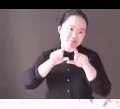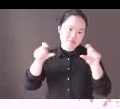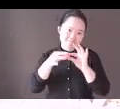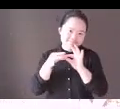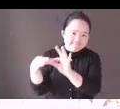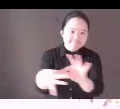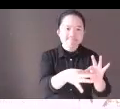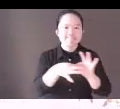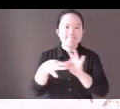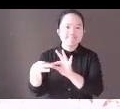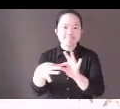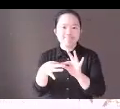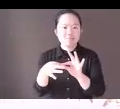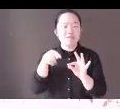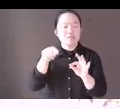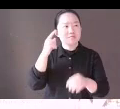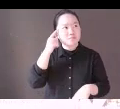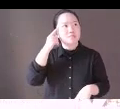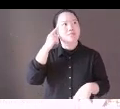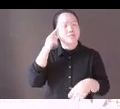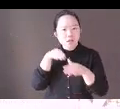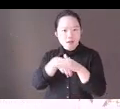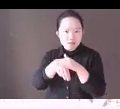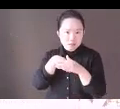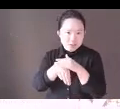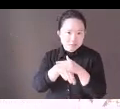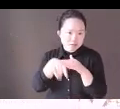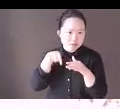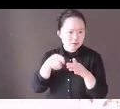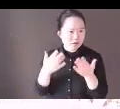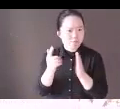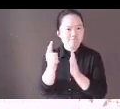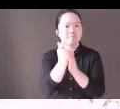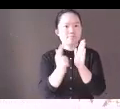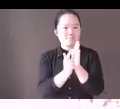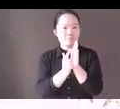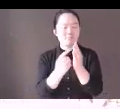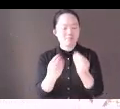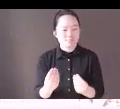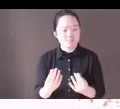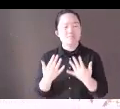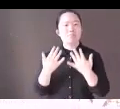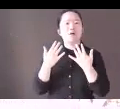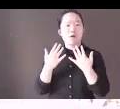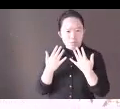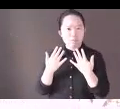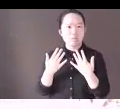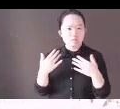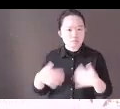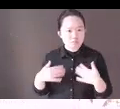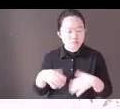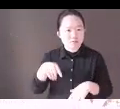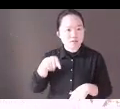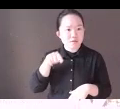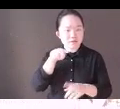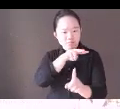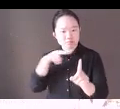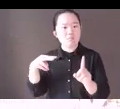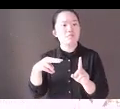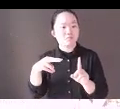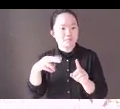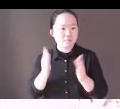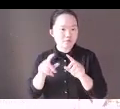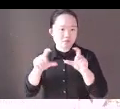to start uh conversation and Inspire in uh Innovation and I also believe that uh and